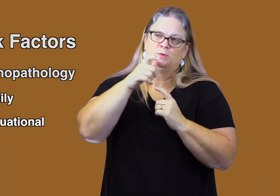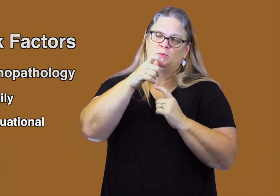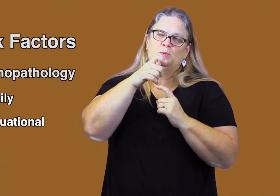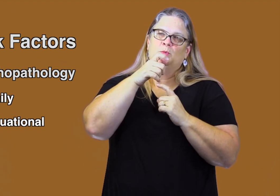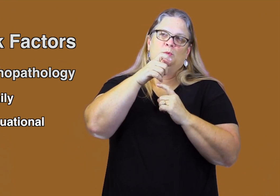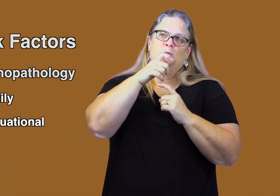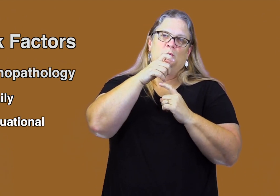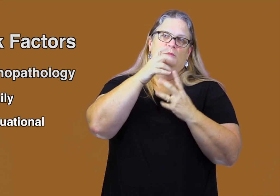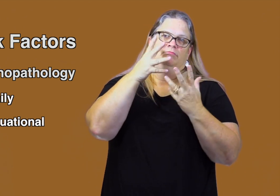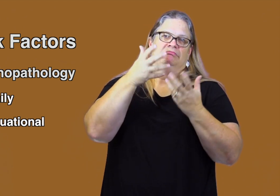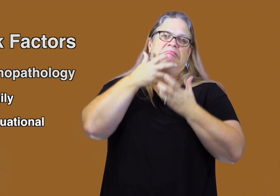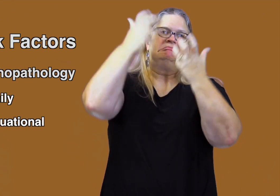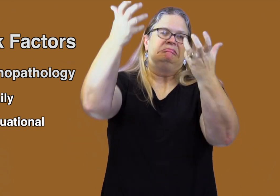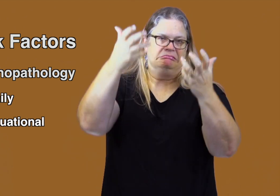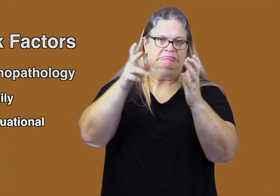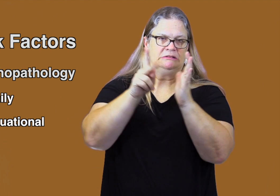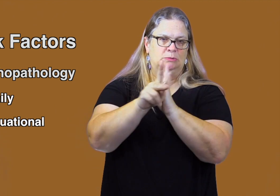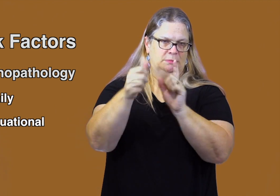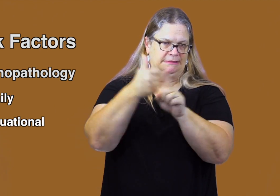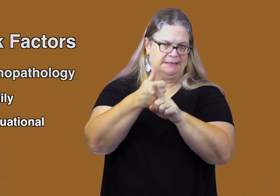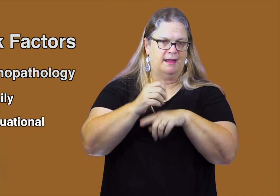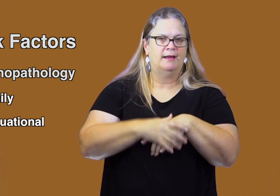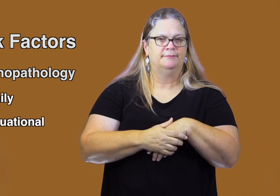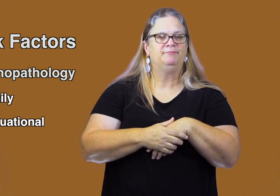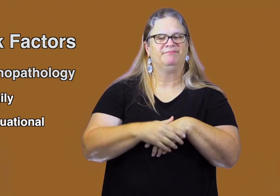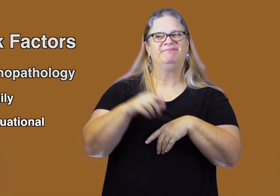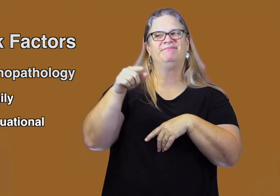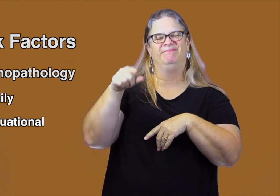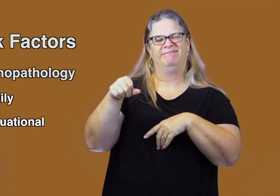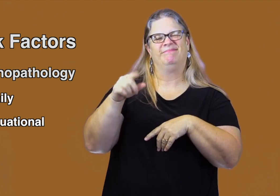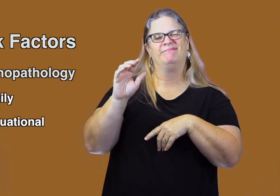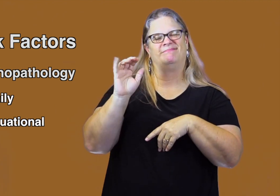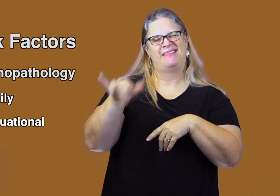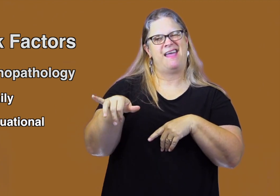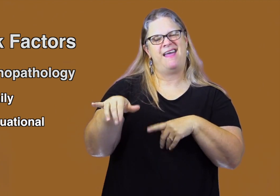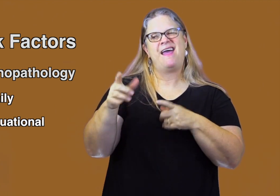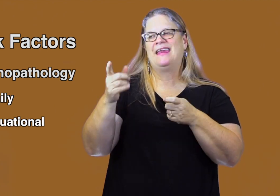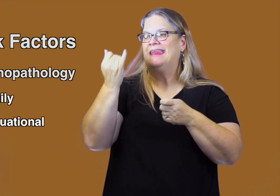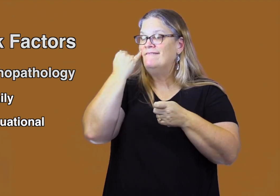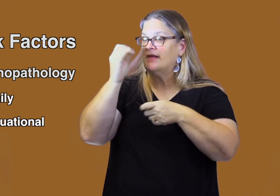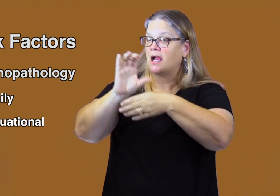That is one of the most common with students who have suicide outcry.